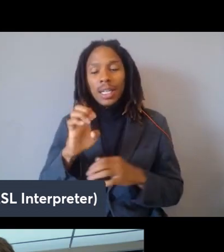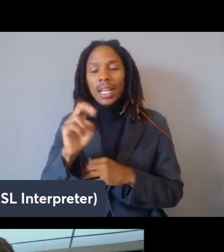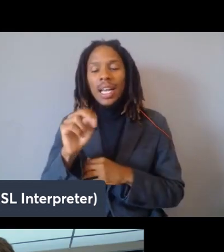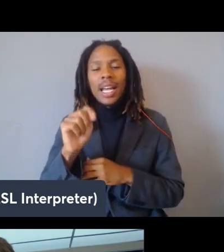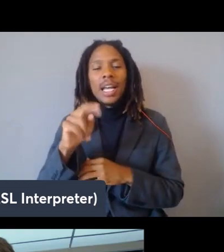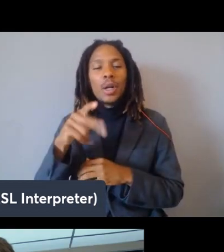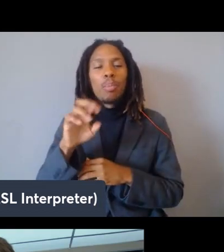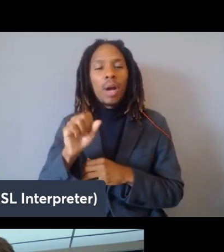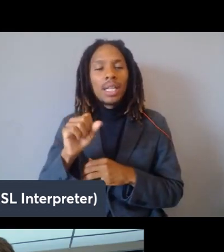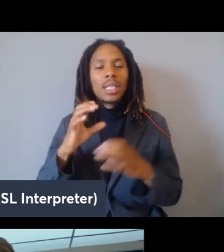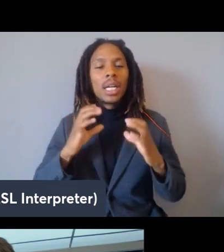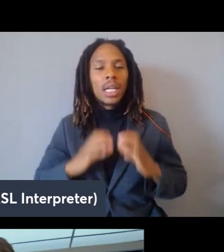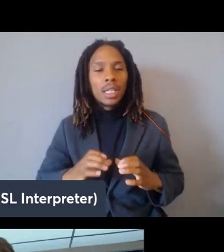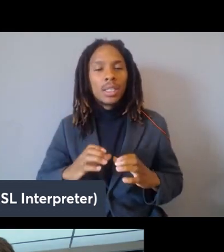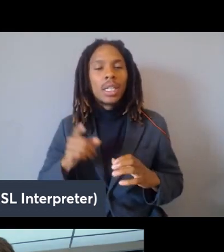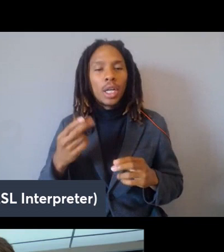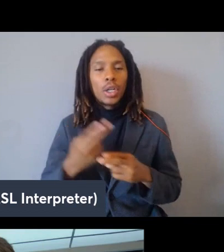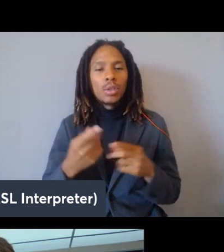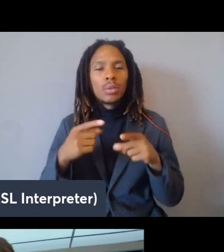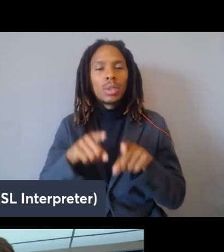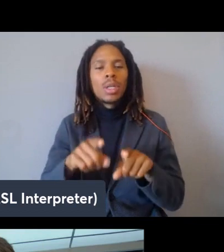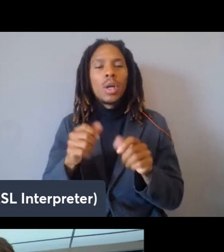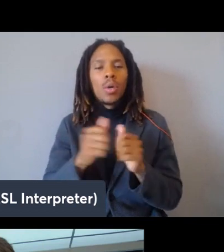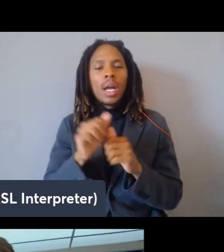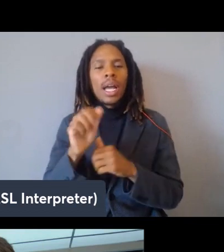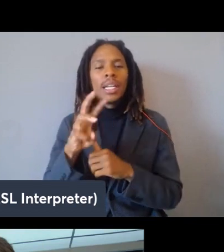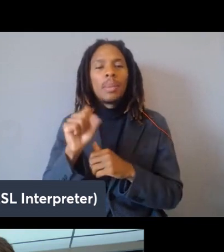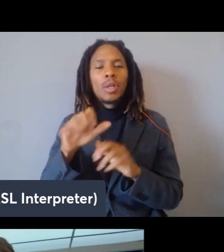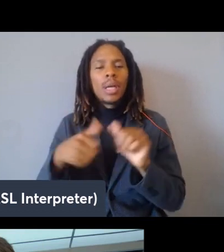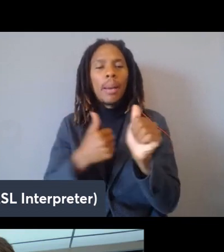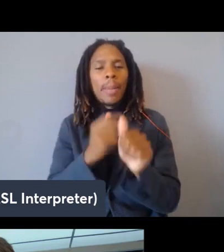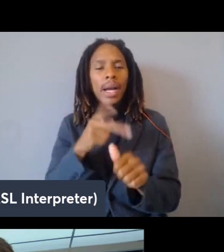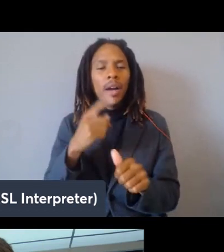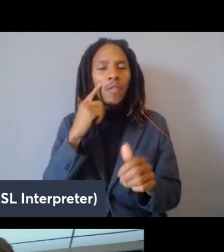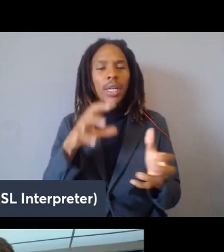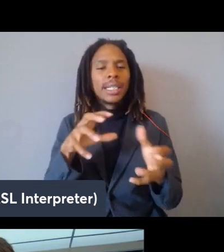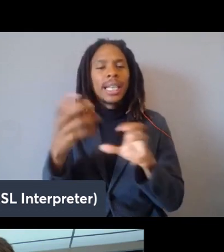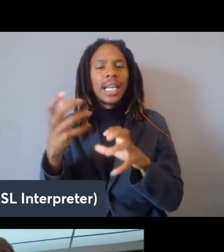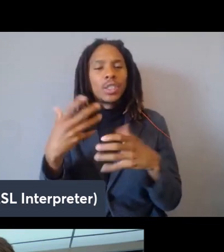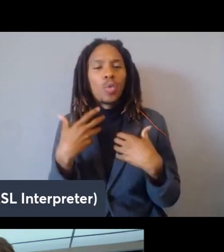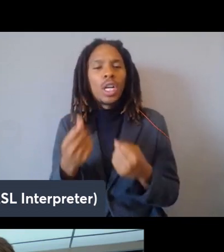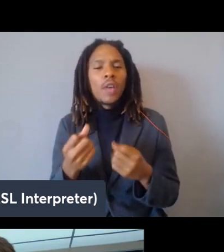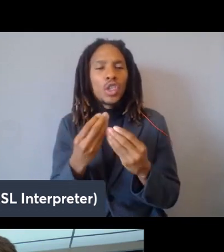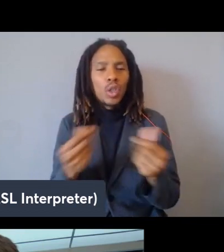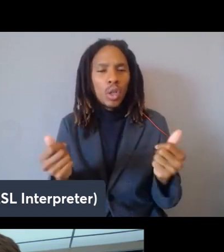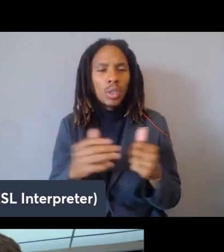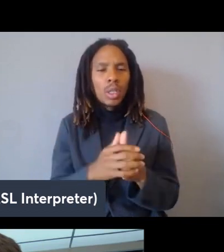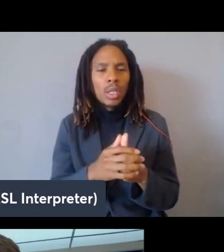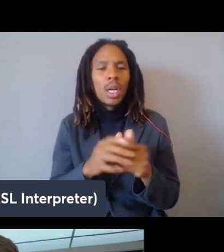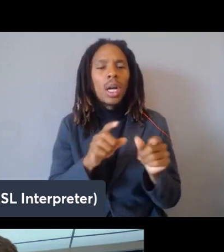in tandem with AWS backup to have that kind of a disaster recovery solution. There are also interesting problems